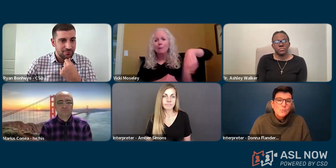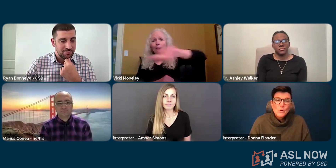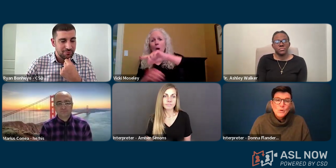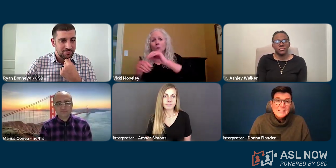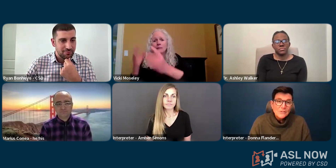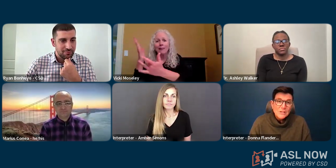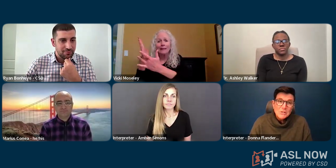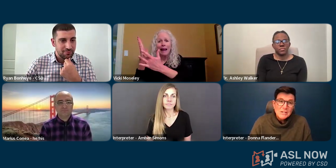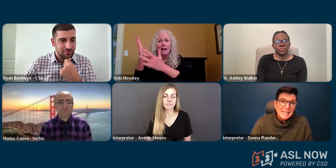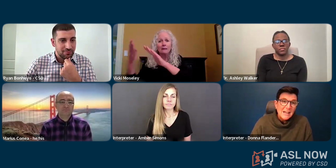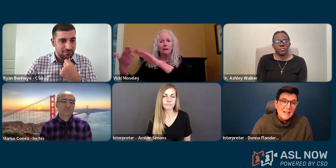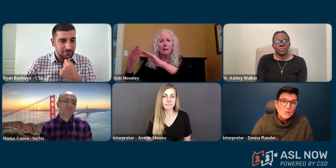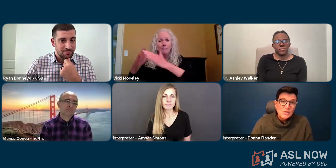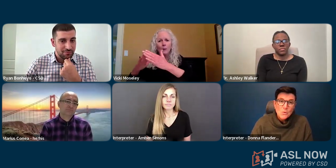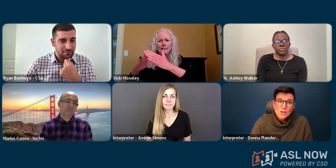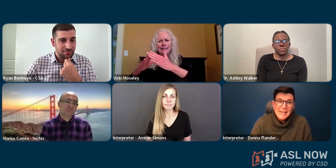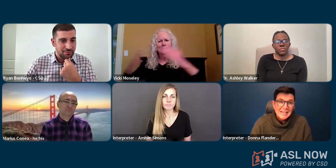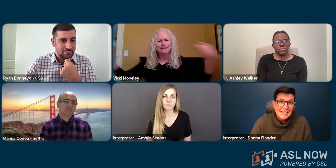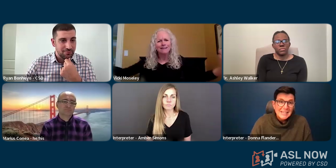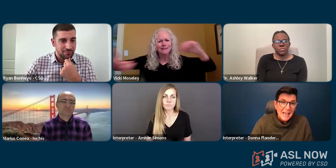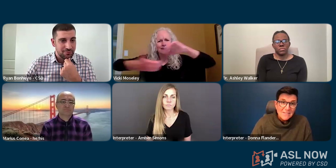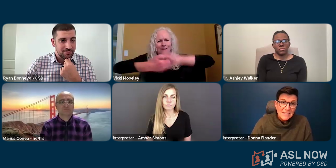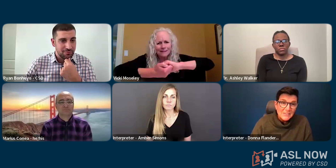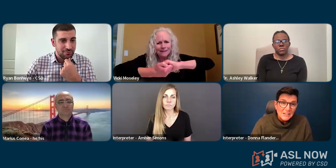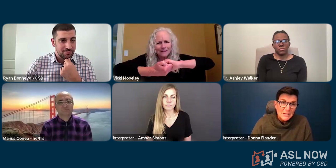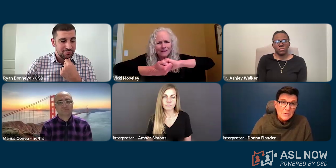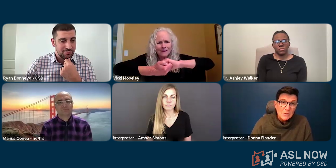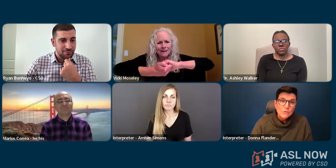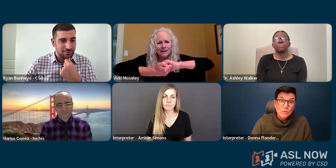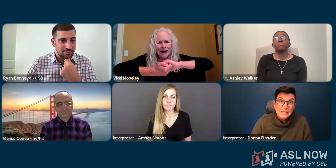We, the deaf community and those who are tech savvy in the community